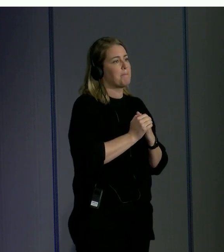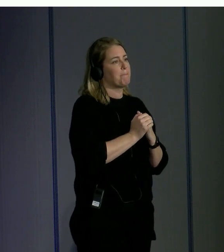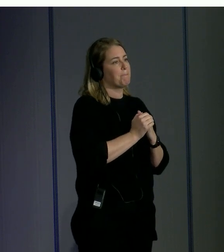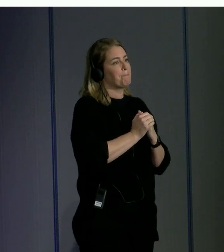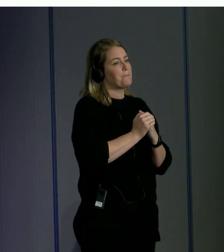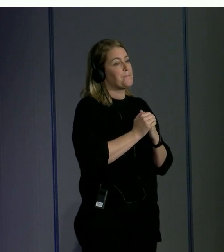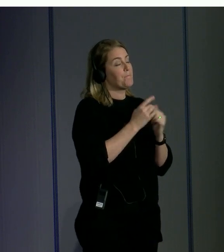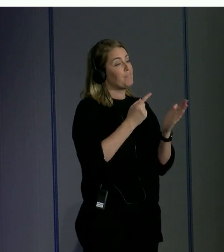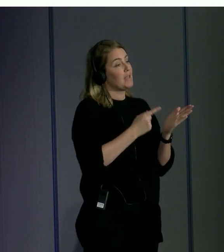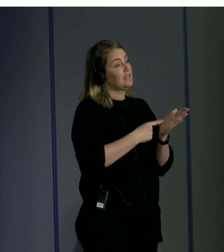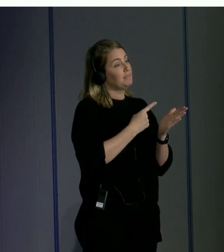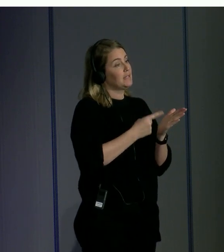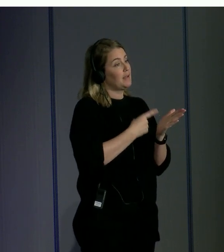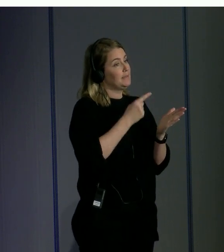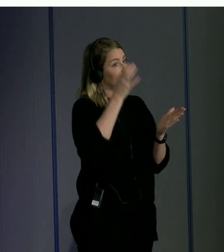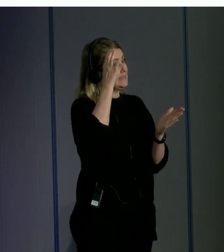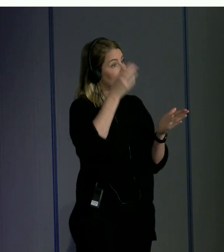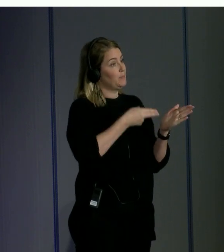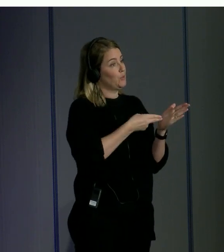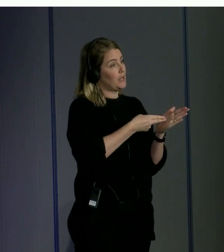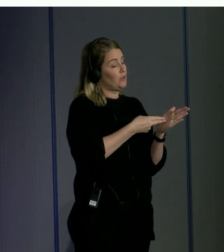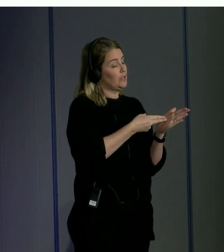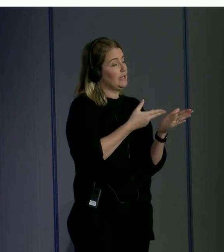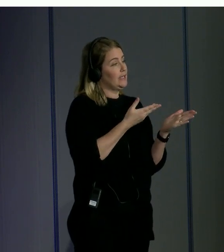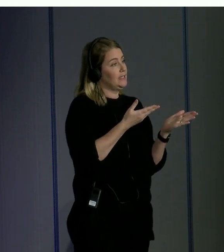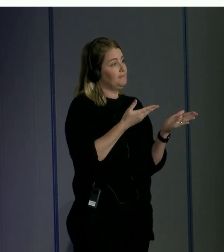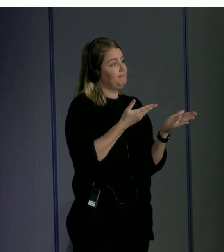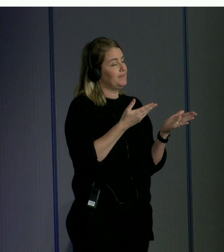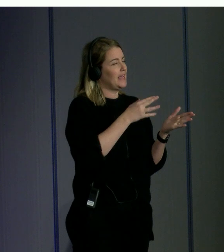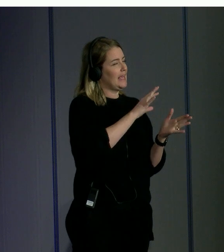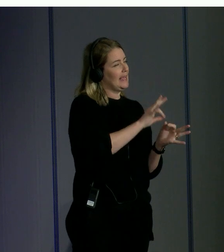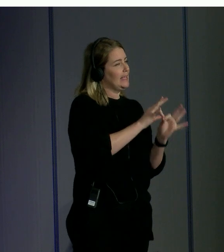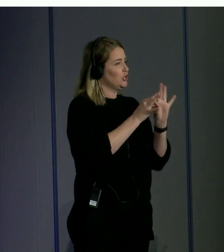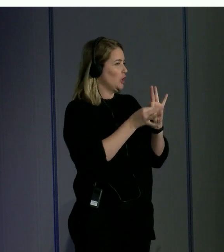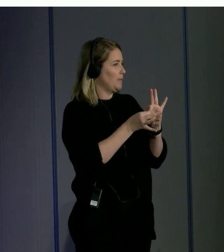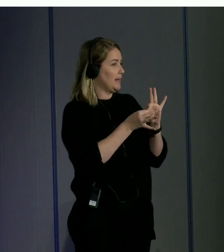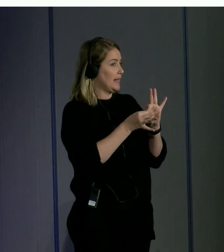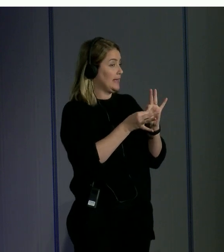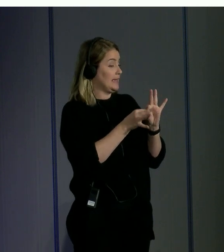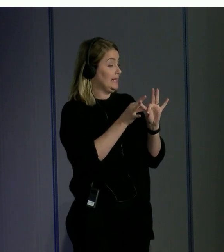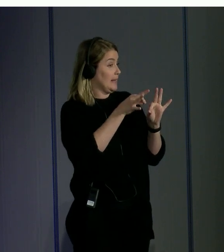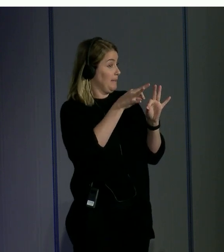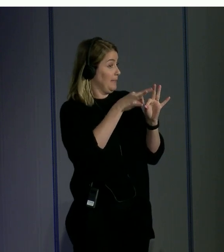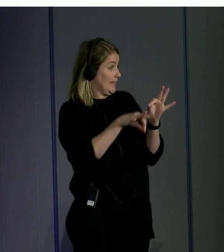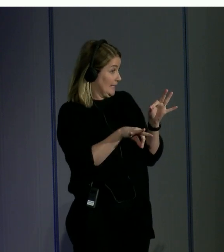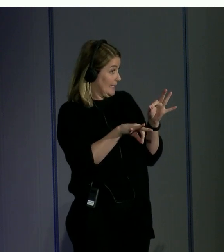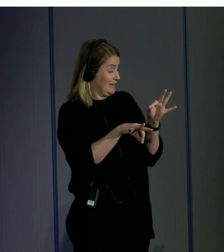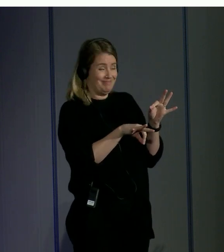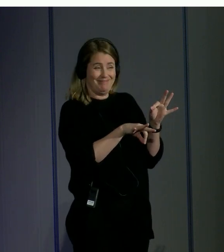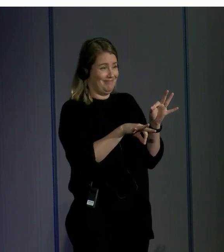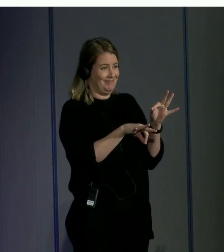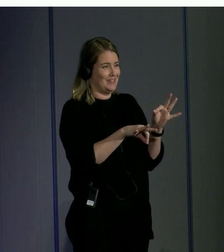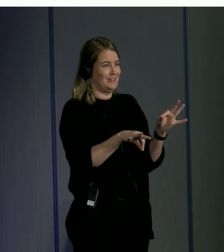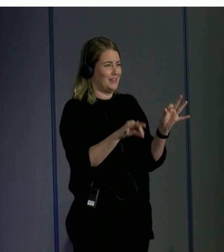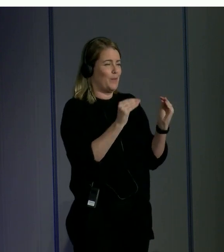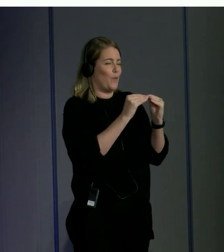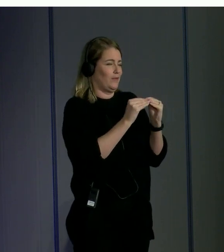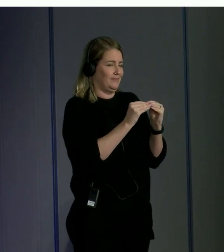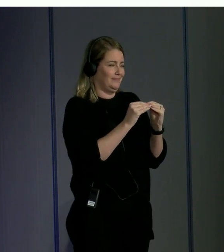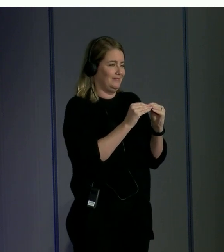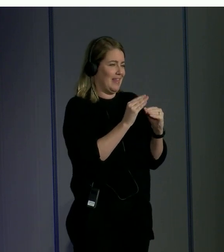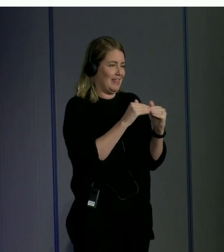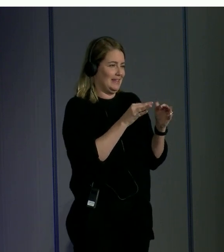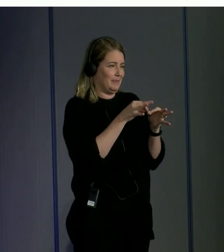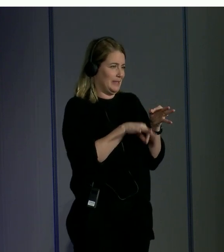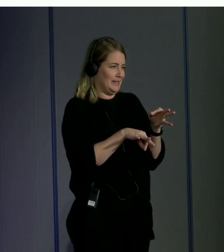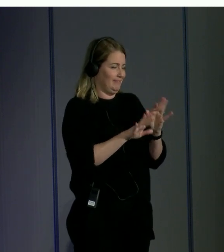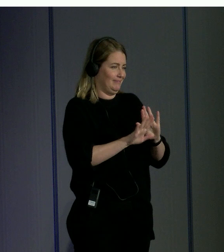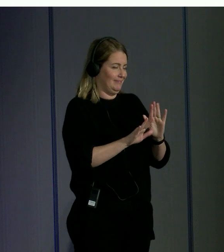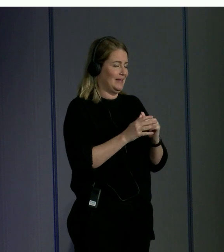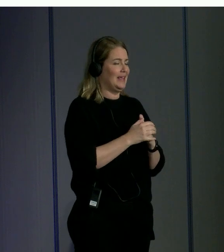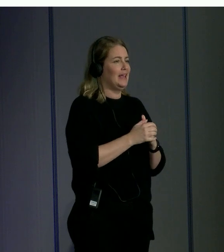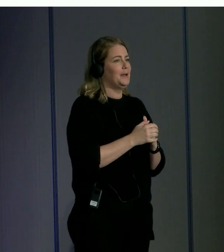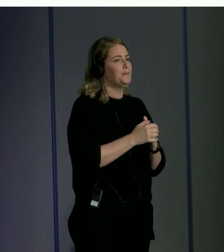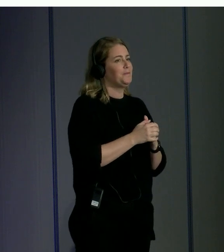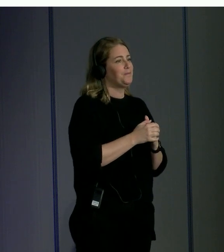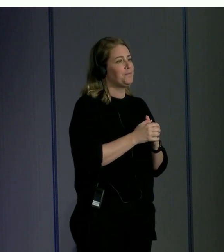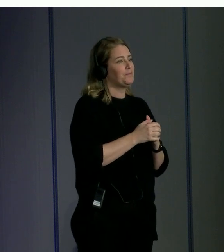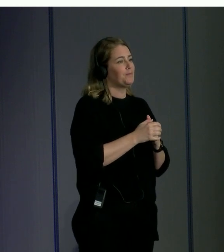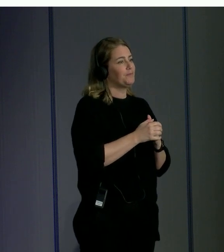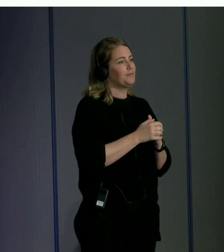And sometimes conceptual integrity is interpreted as simplicity, but it's more than that.